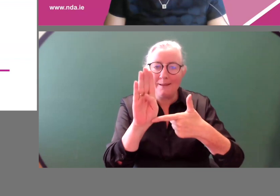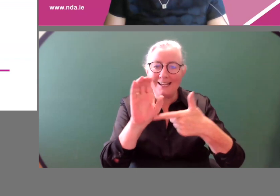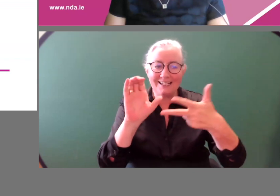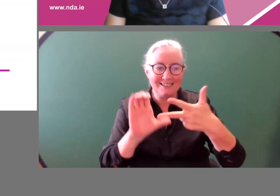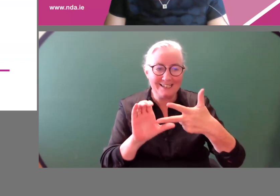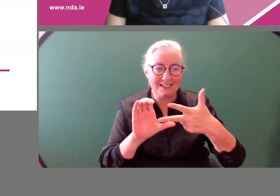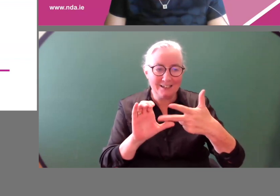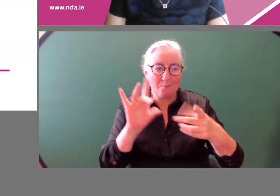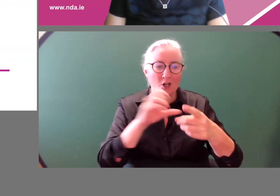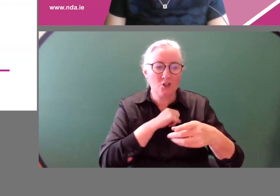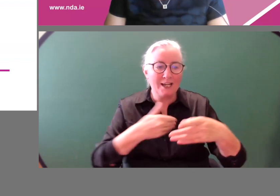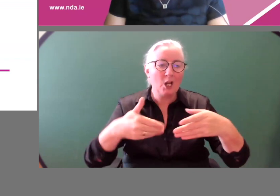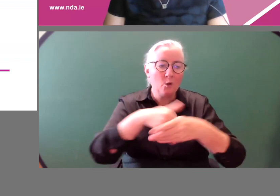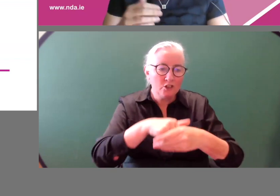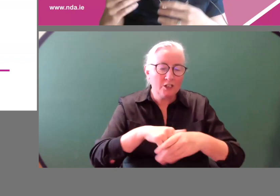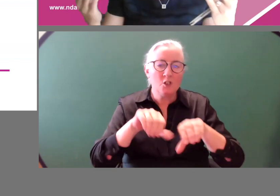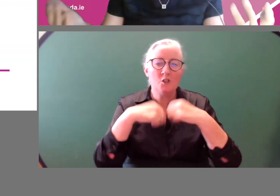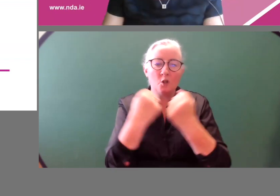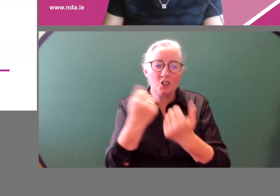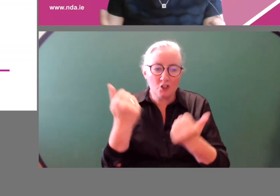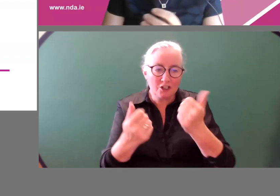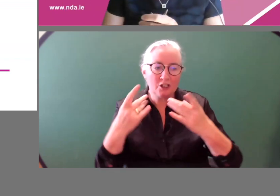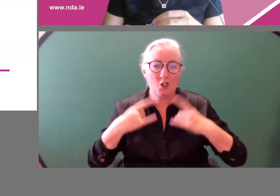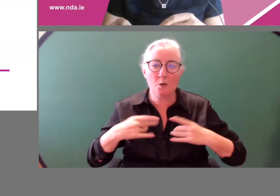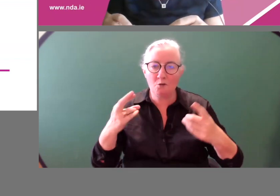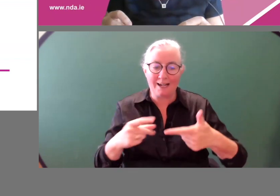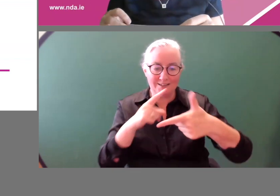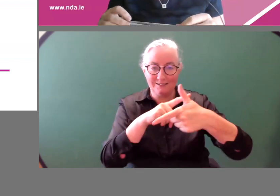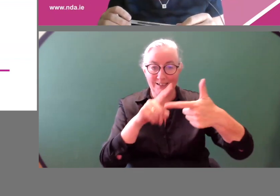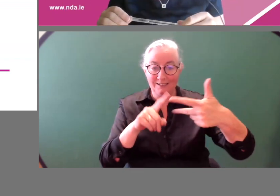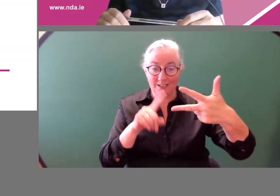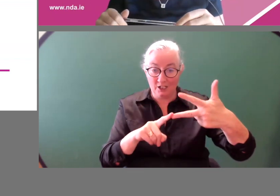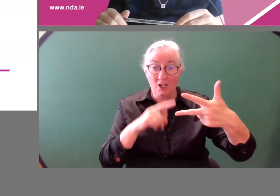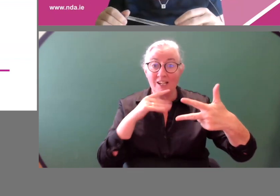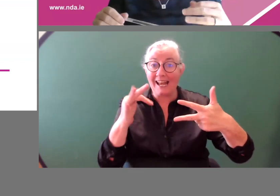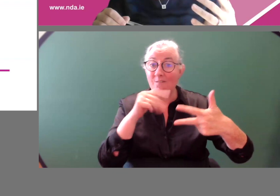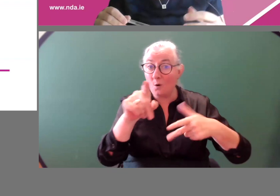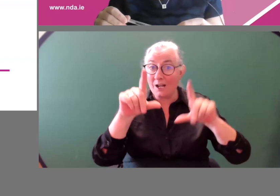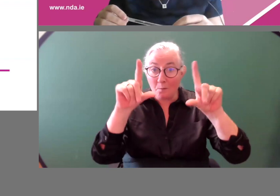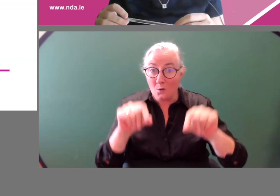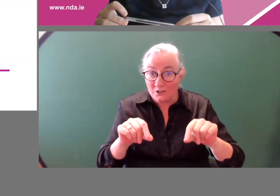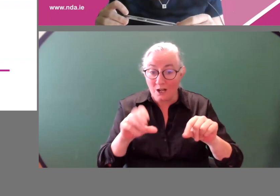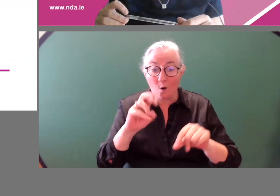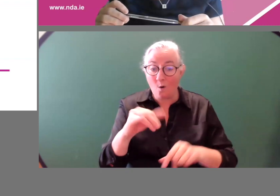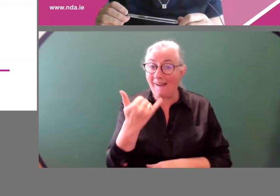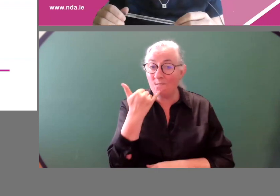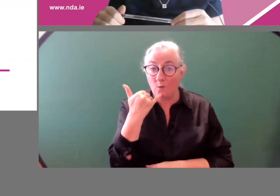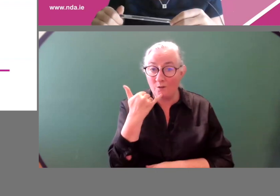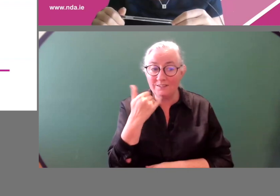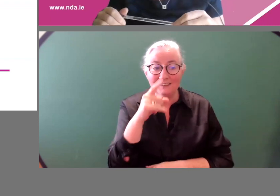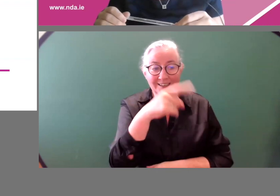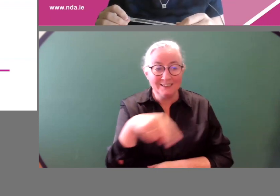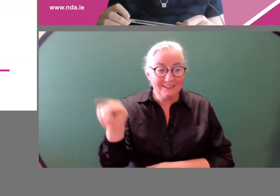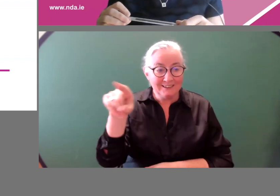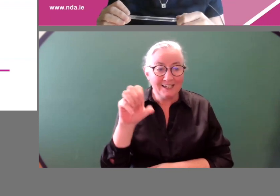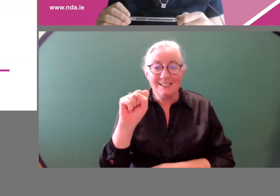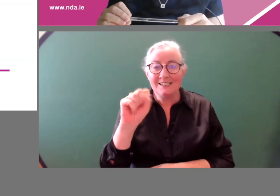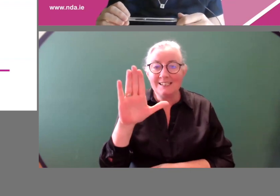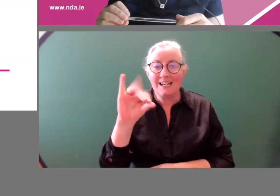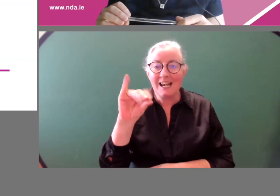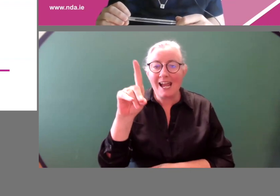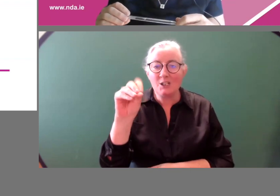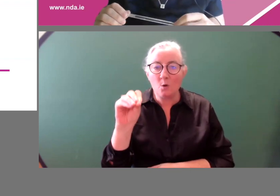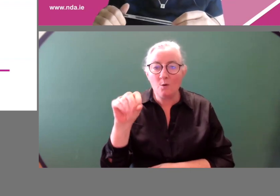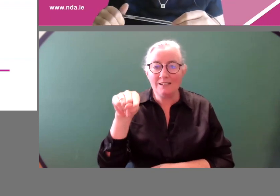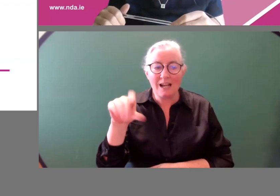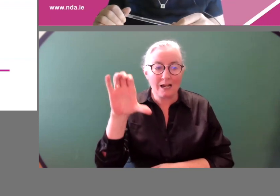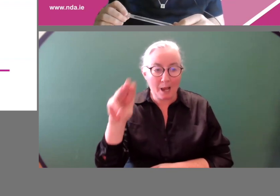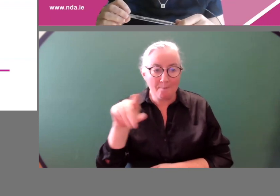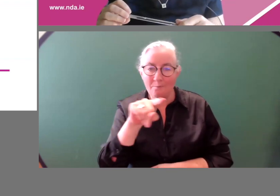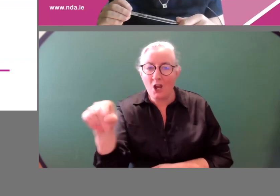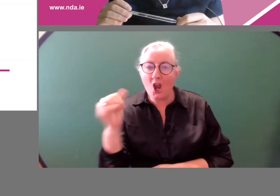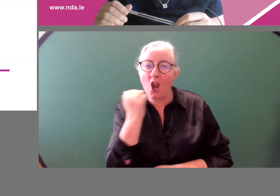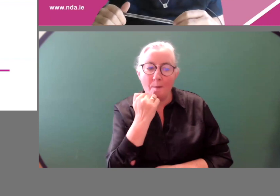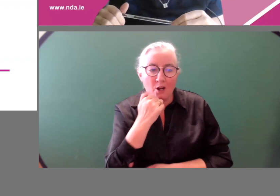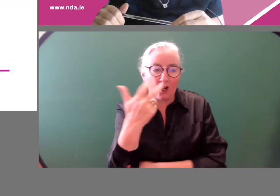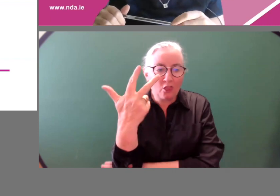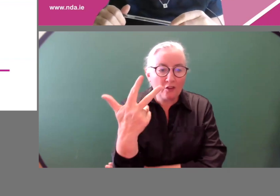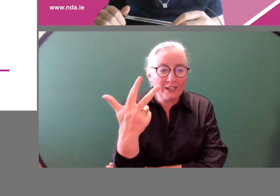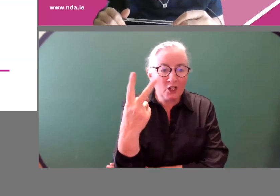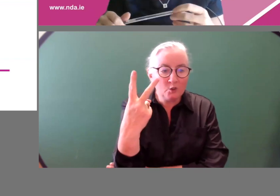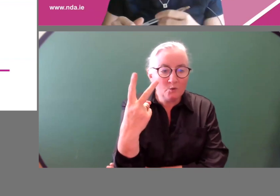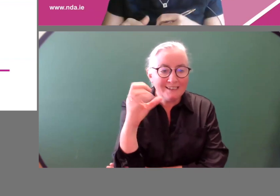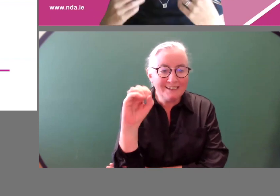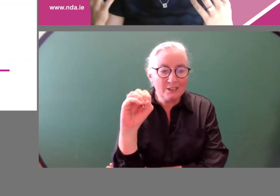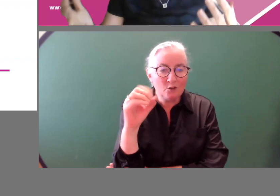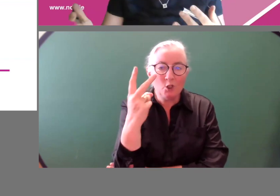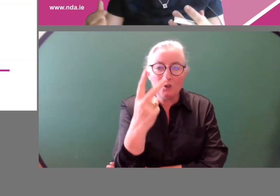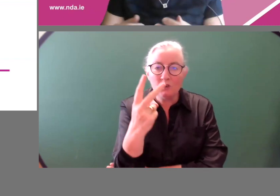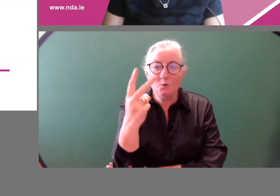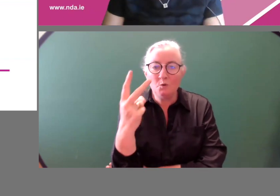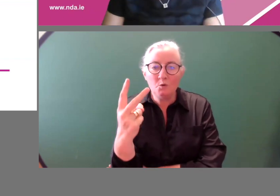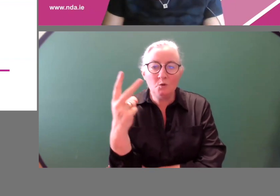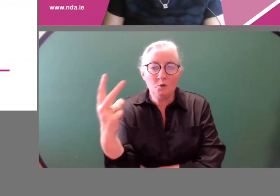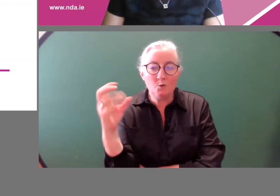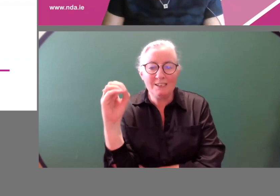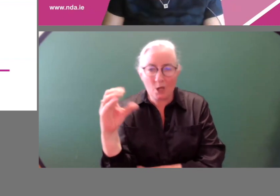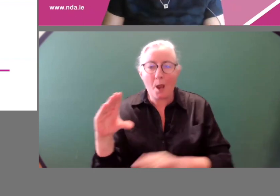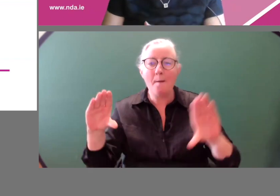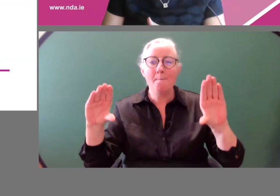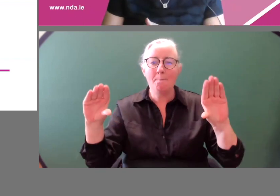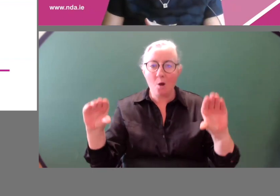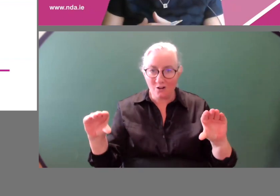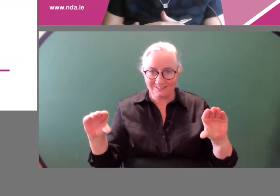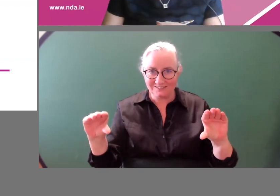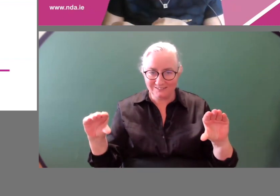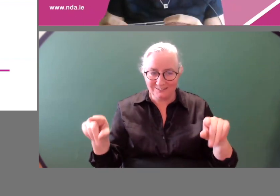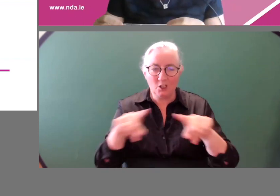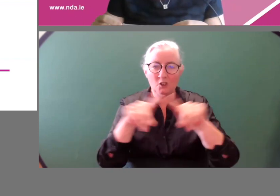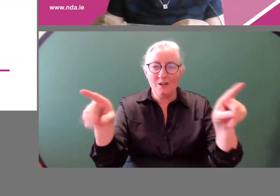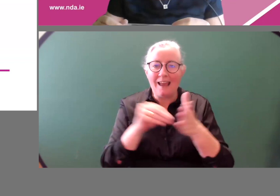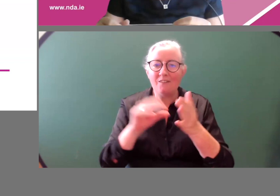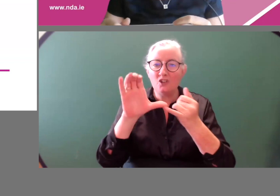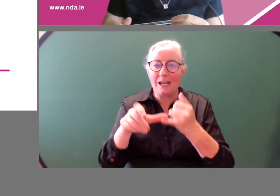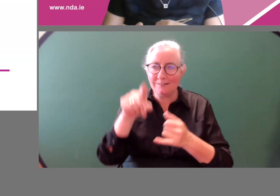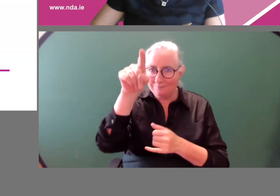social justice and human rights. I am going to pause and give people a chance to vote on that